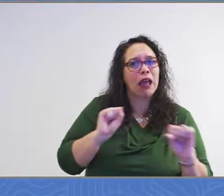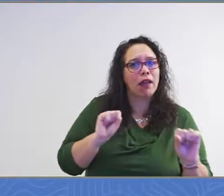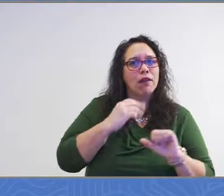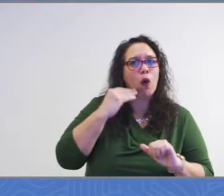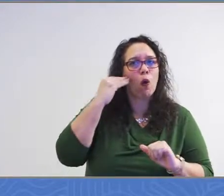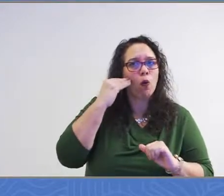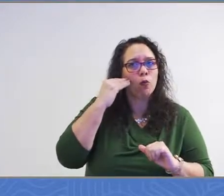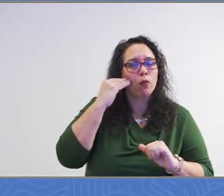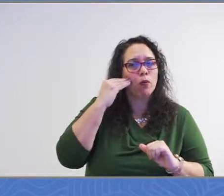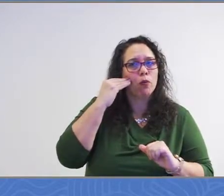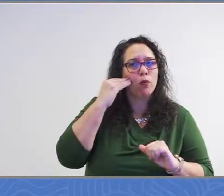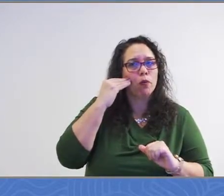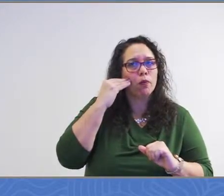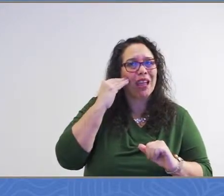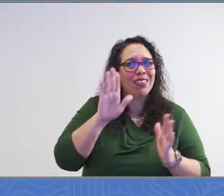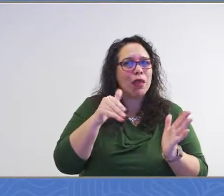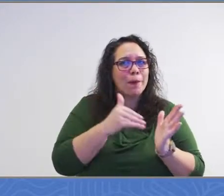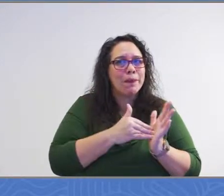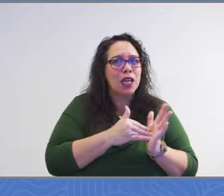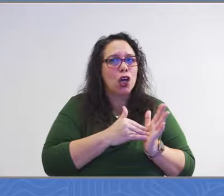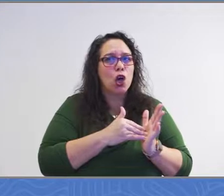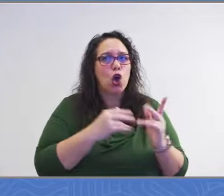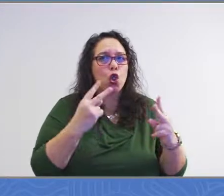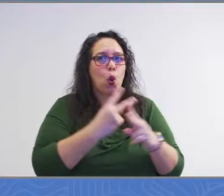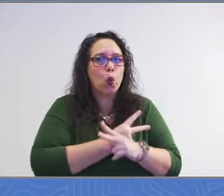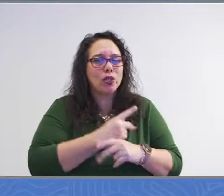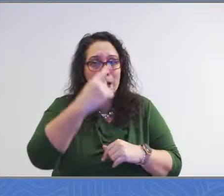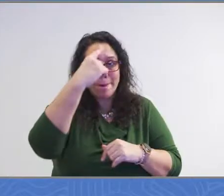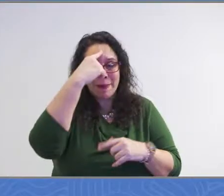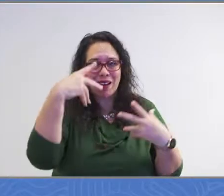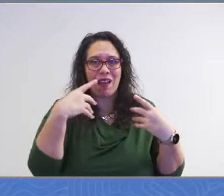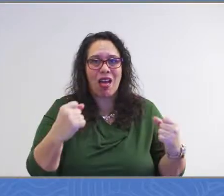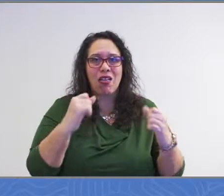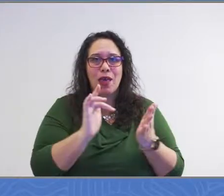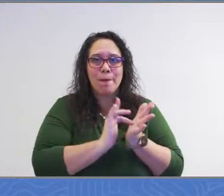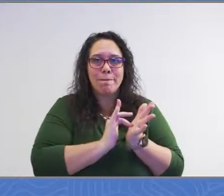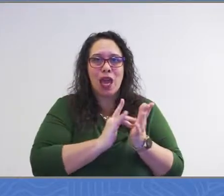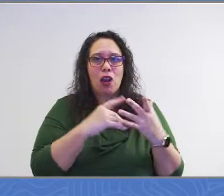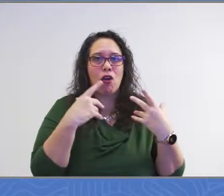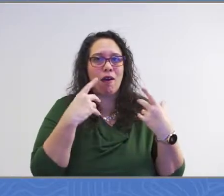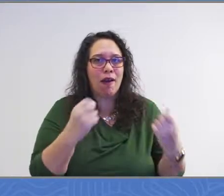in the middle of the worst mental health and medical health crisis that we have ever seen.